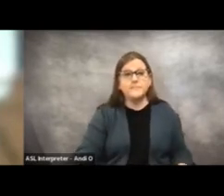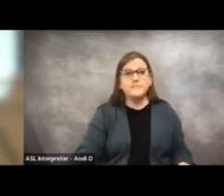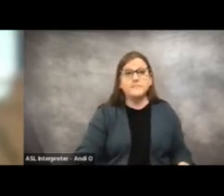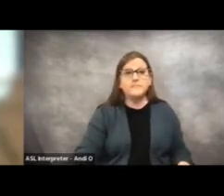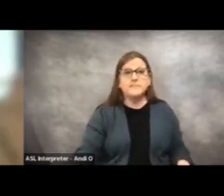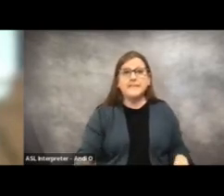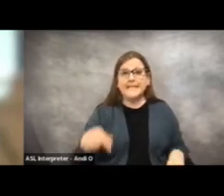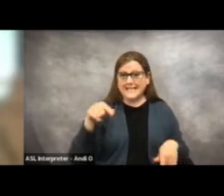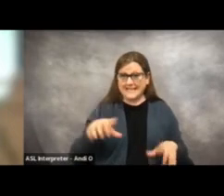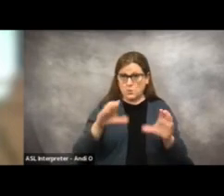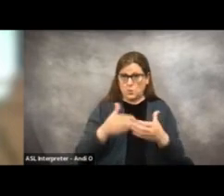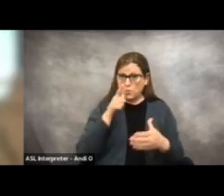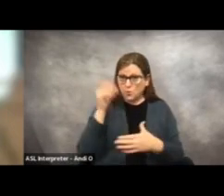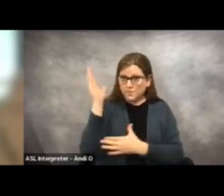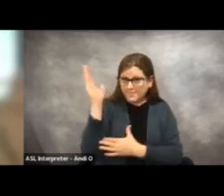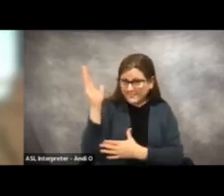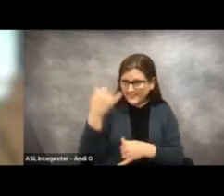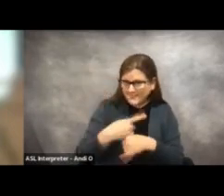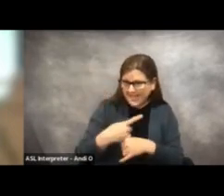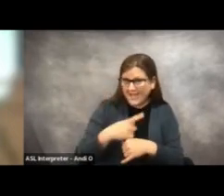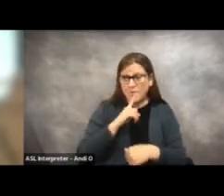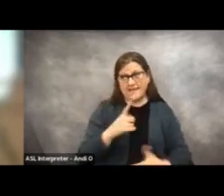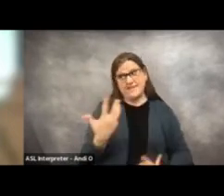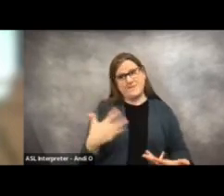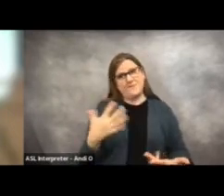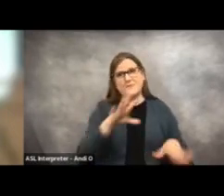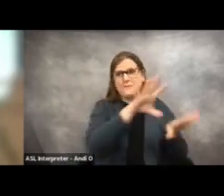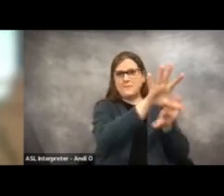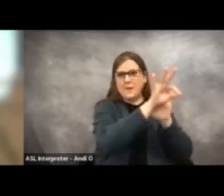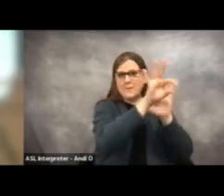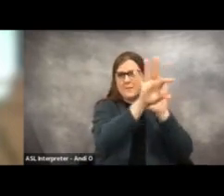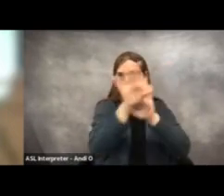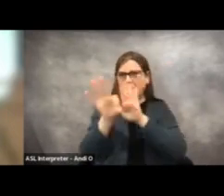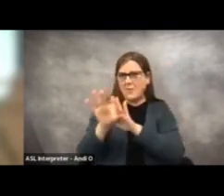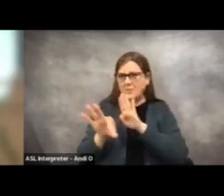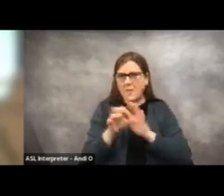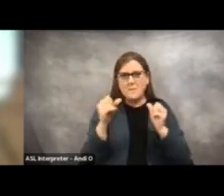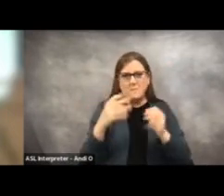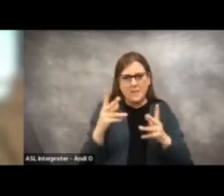presenters it, which is frankly, a sample of really great minds that spent a number of hours